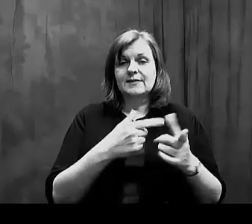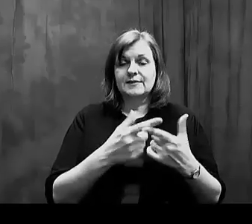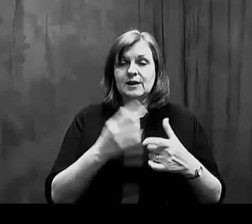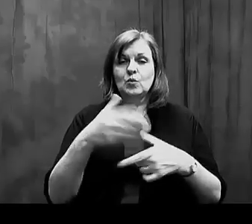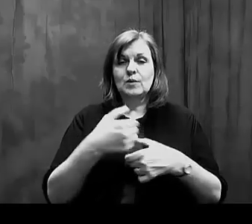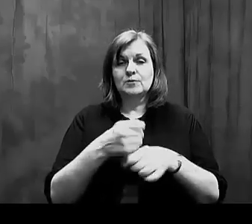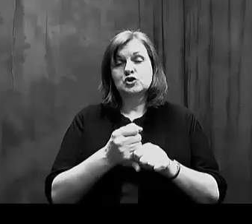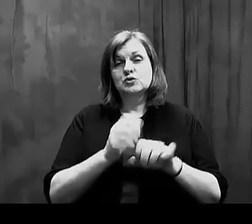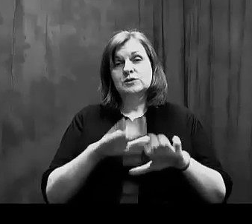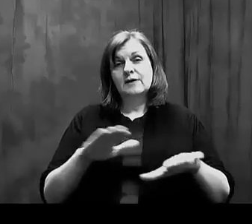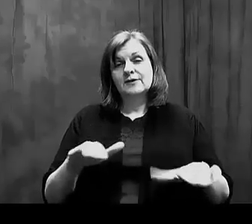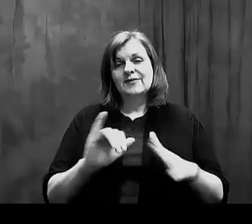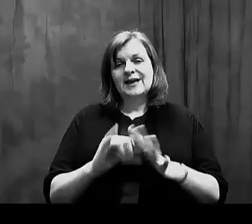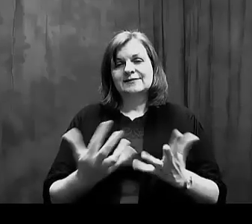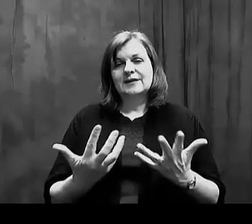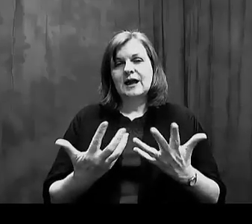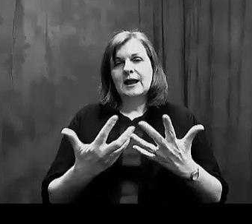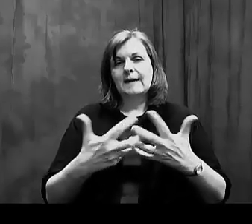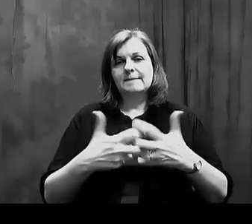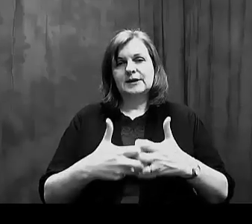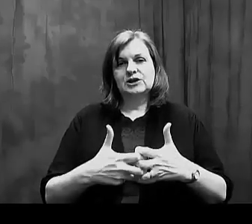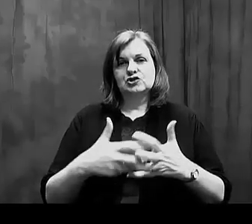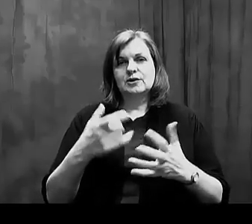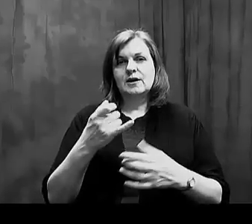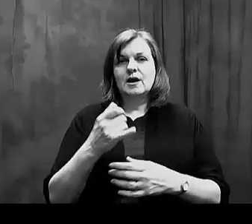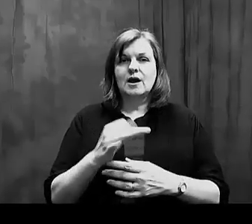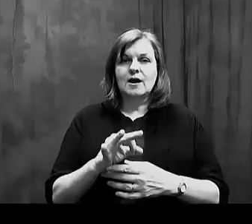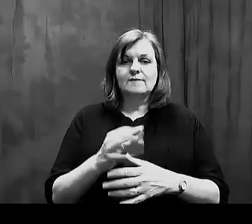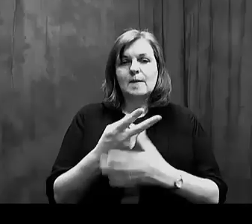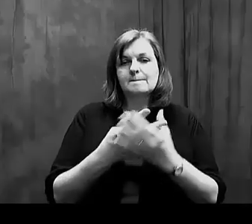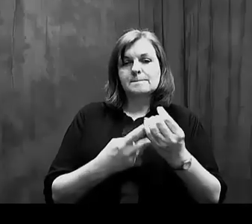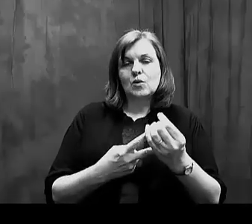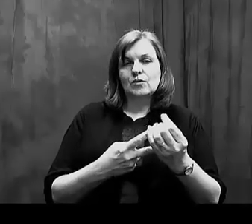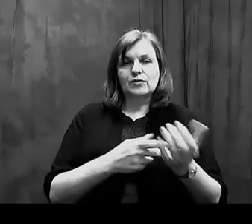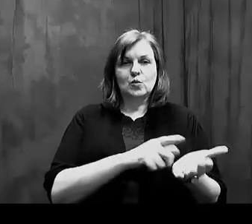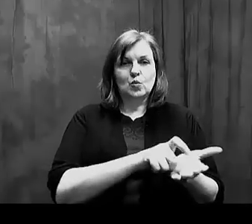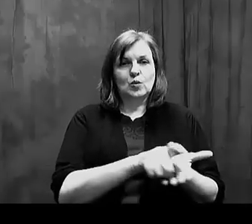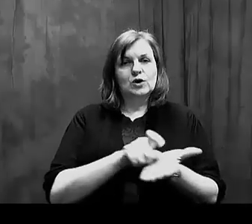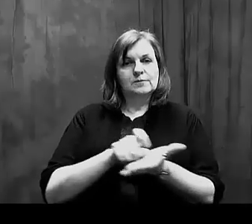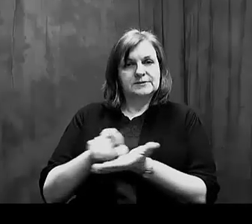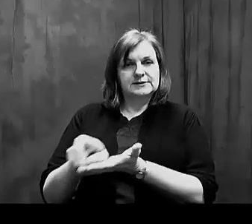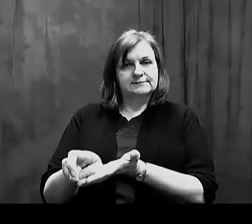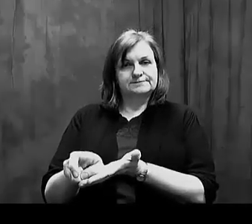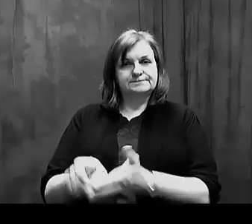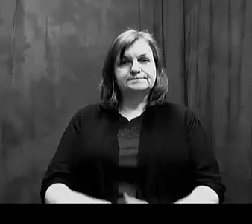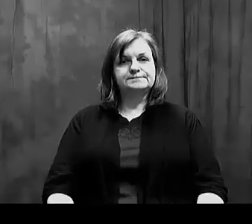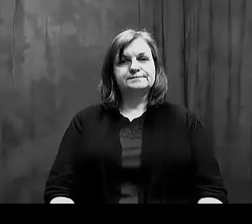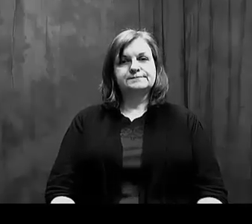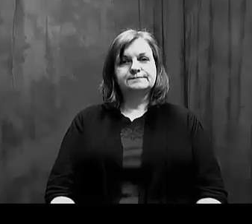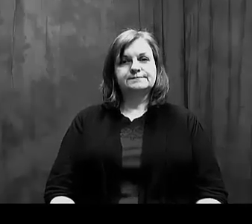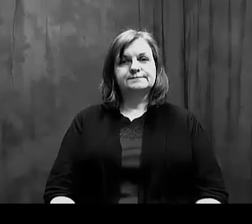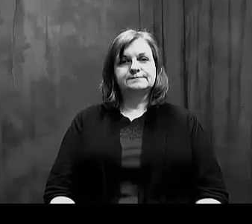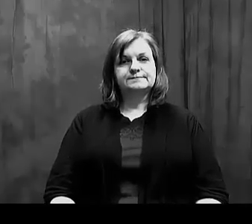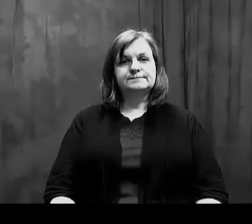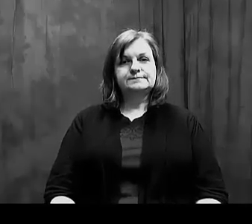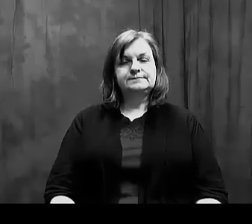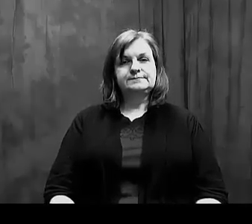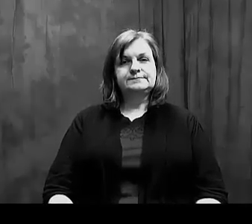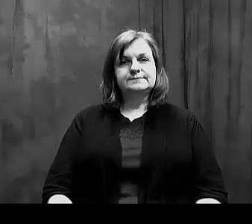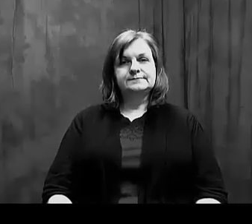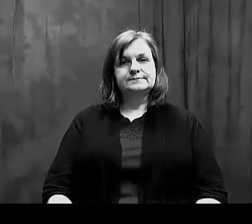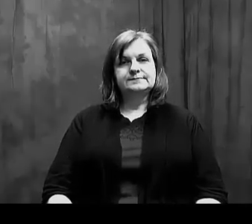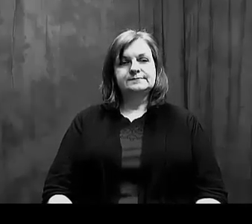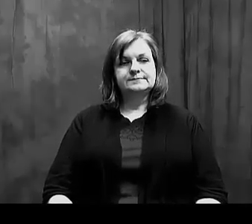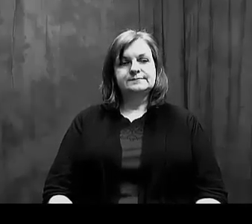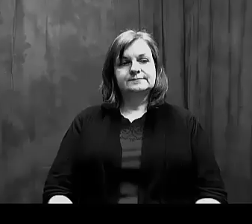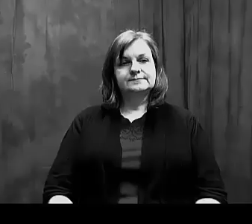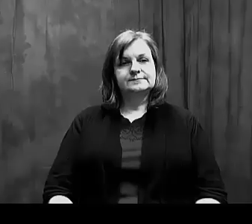with the other in this case earthworm -- so earthworm number one is going to give eggs and sperm